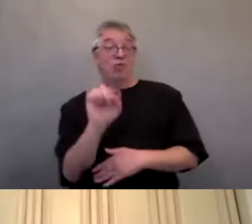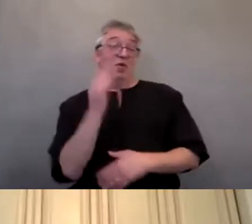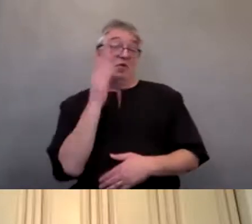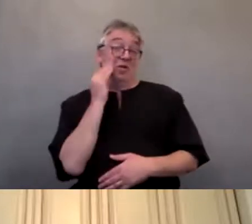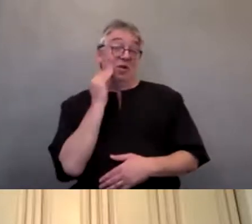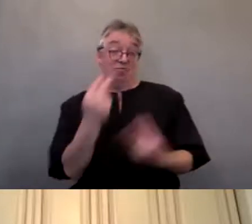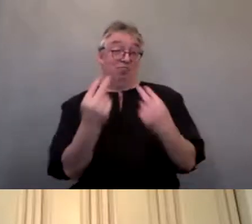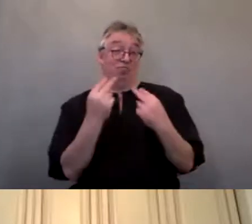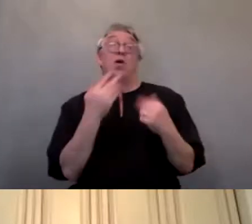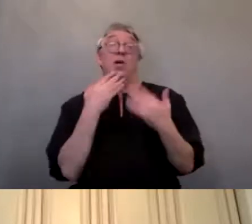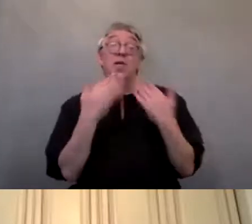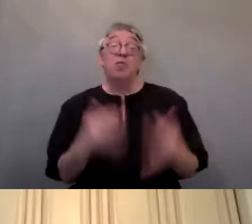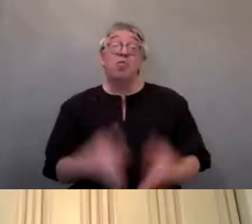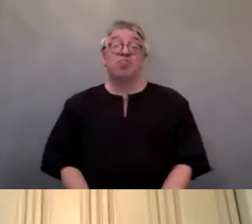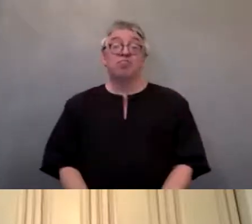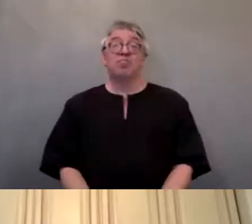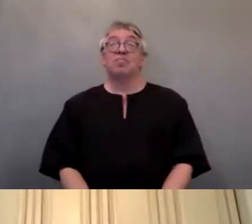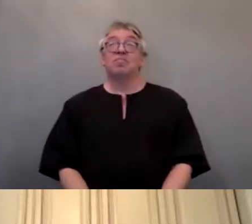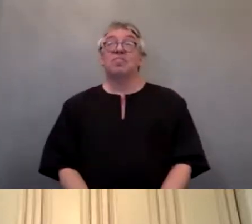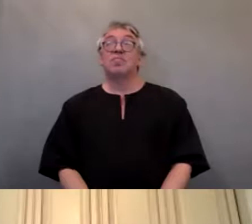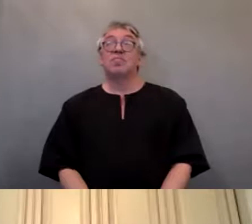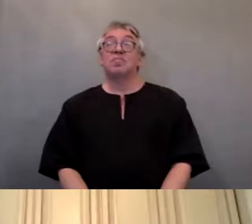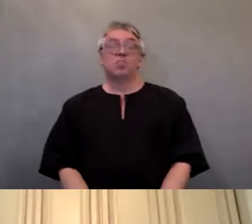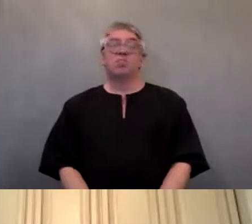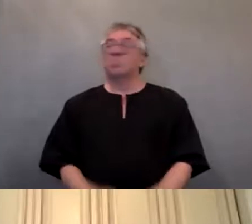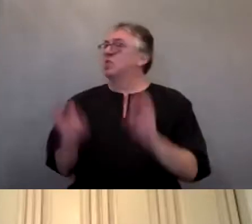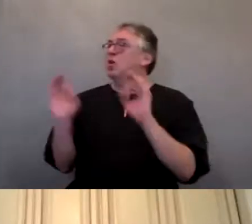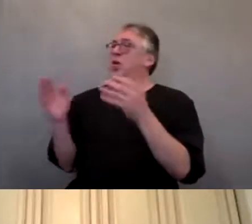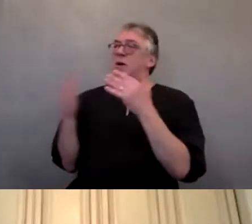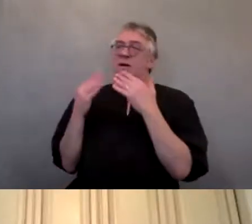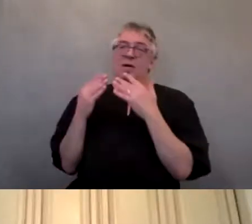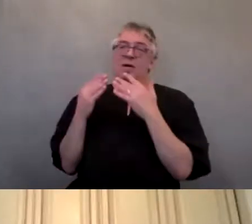hope that I contributed and helped everybody see what the